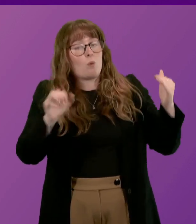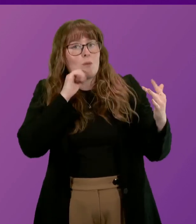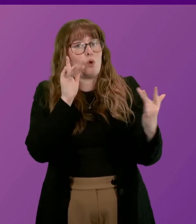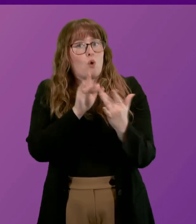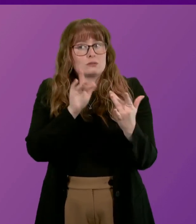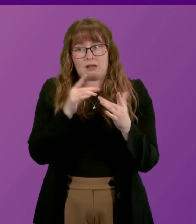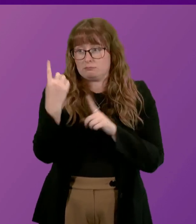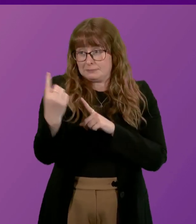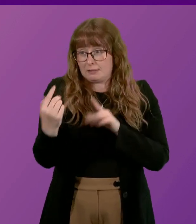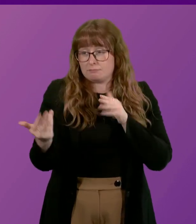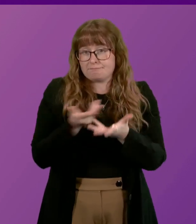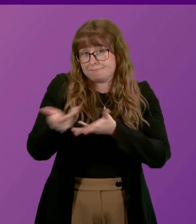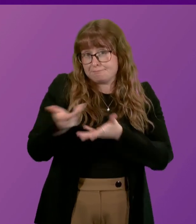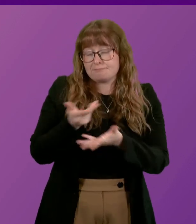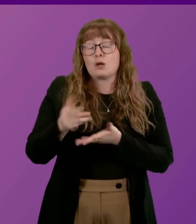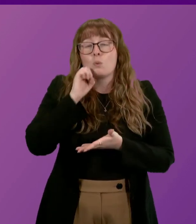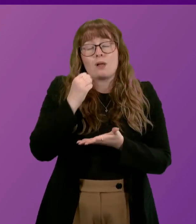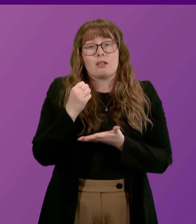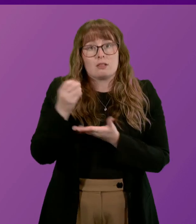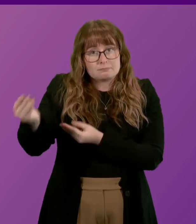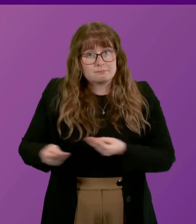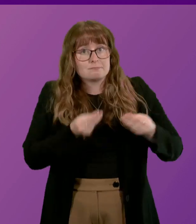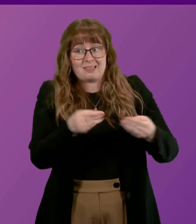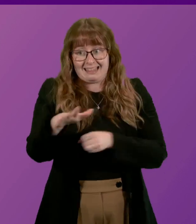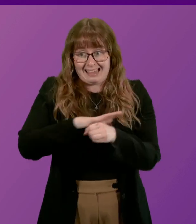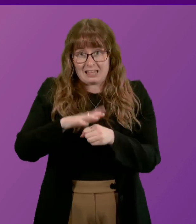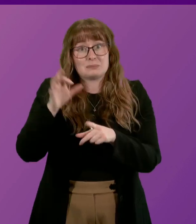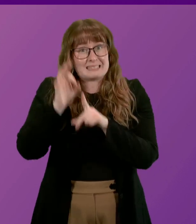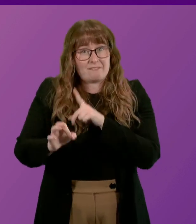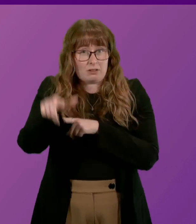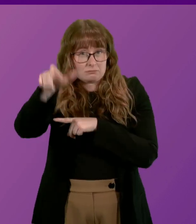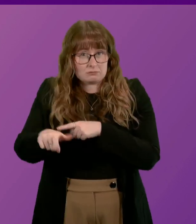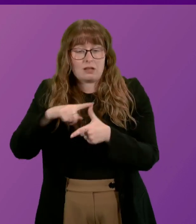Doris, and we will make representations about that case and the wider issue to the UK Government.